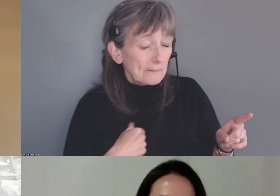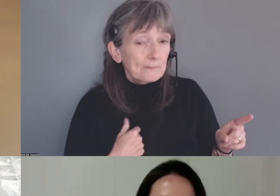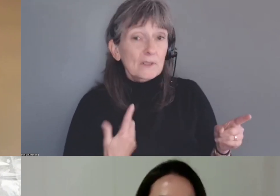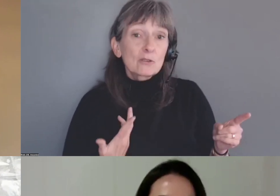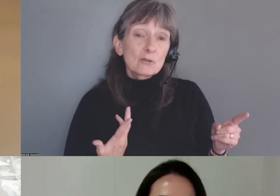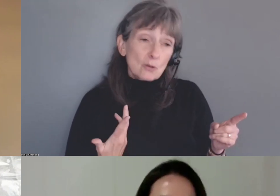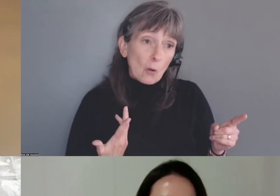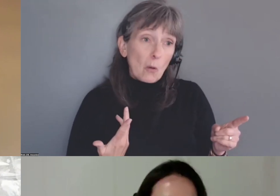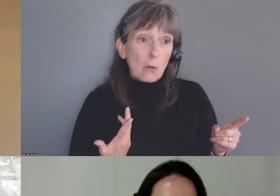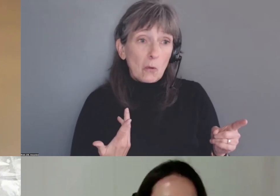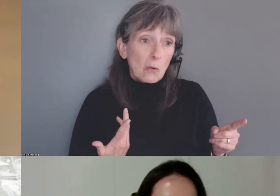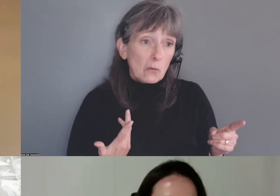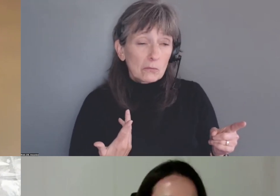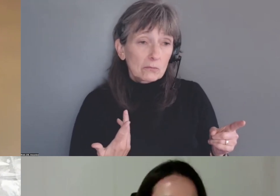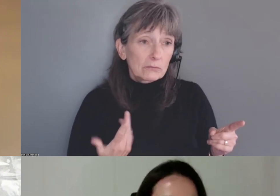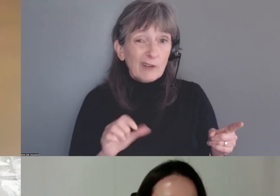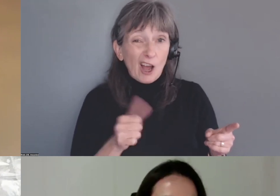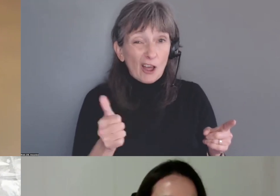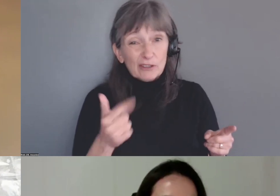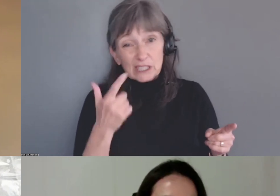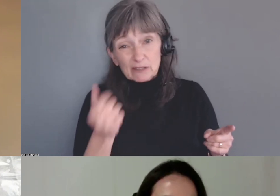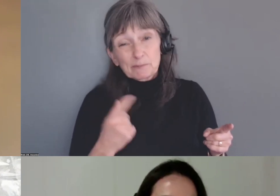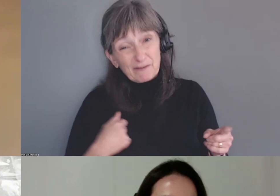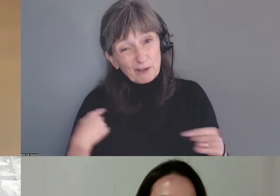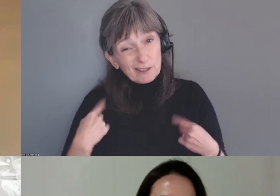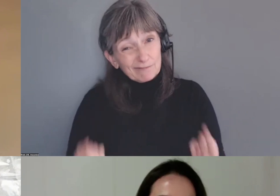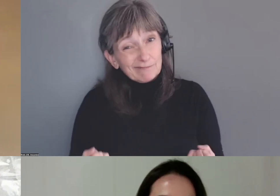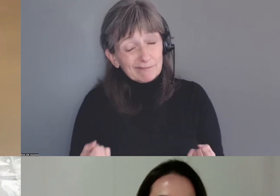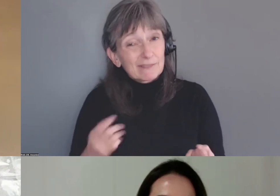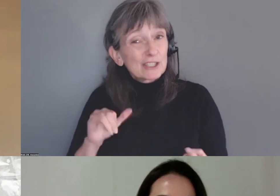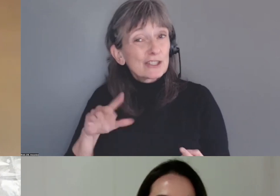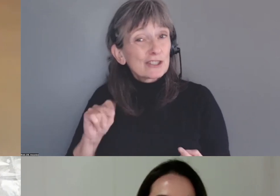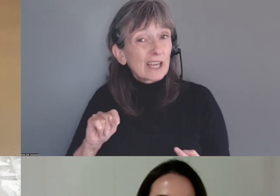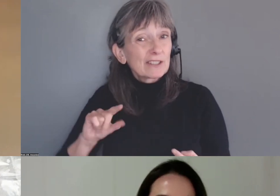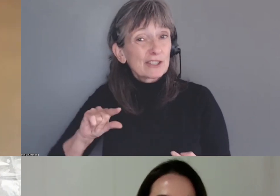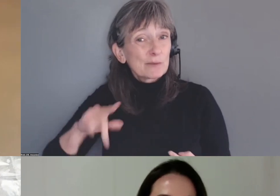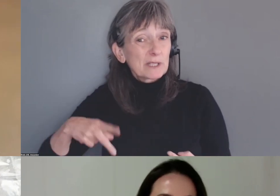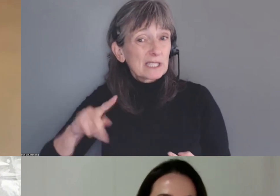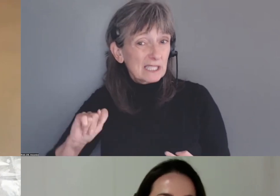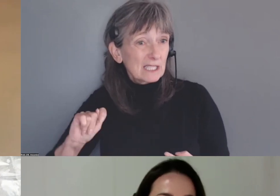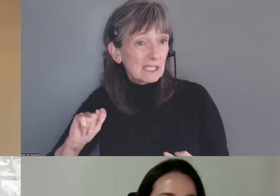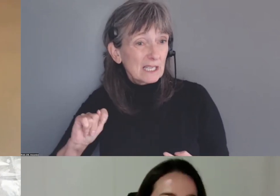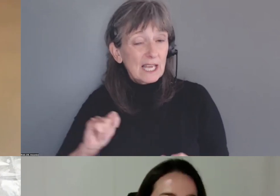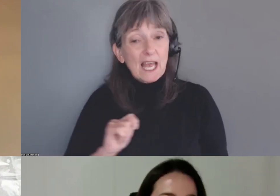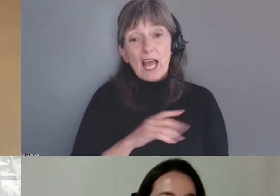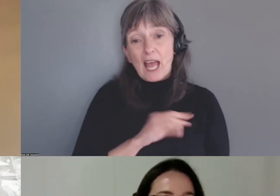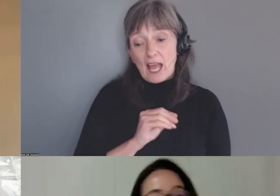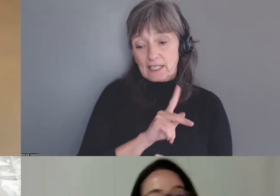that are interesting. But for now, we've mostly worked with ChatGPT and then Ketty built on that.